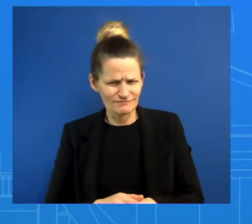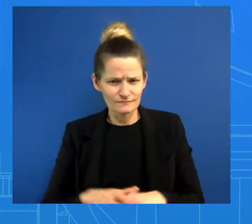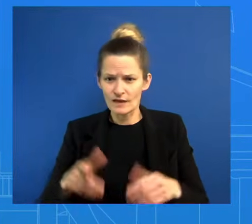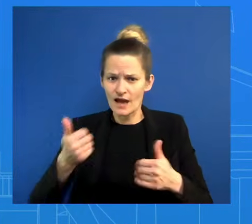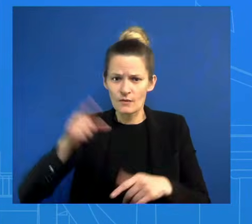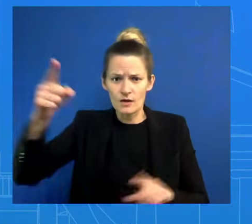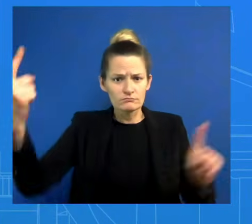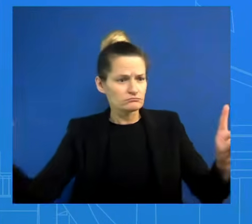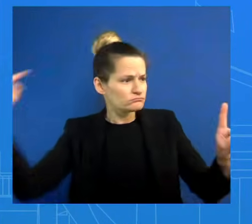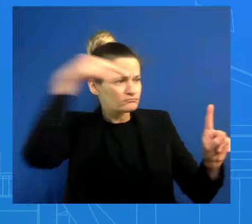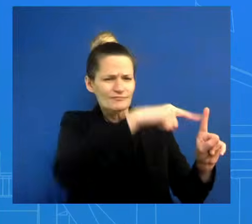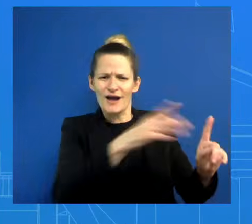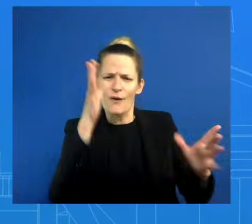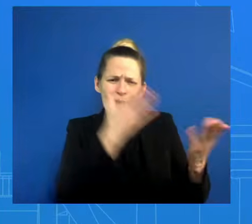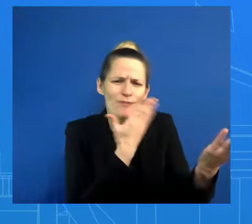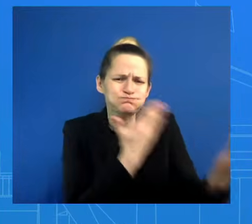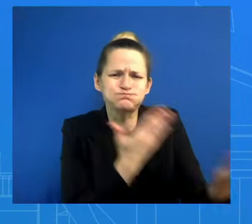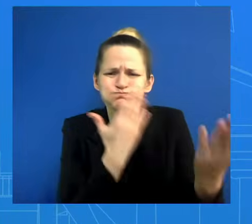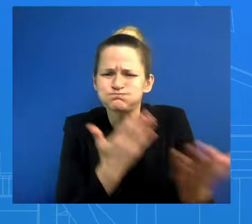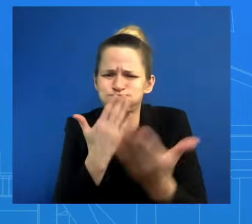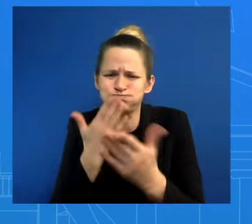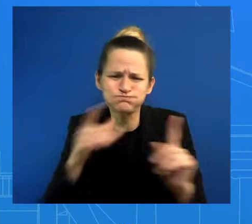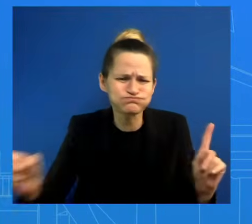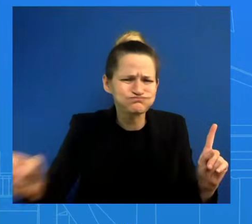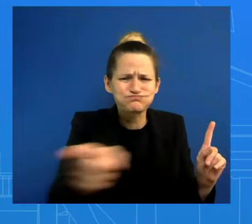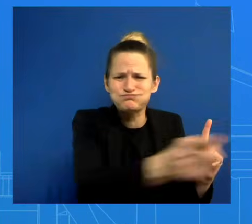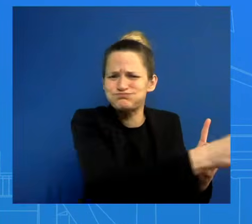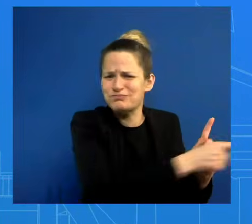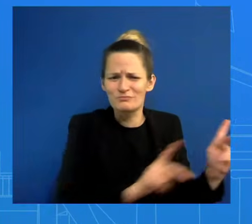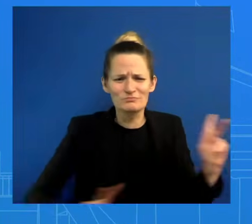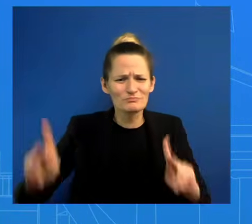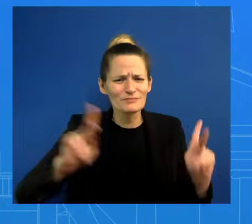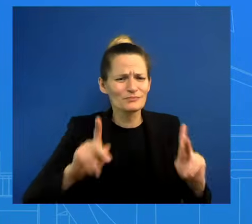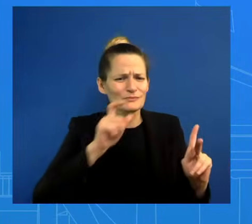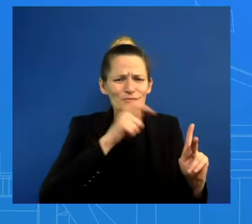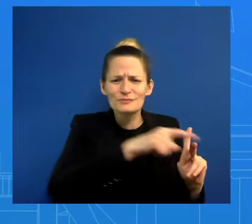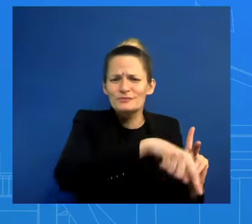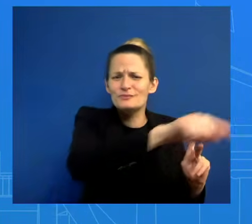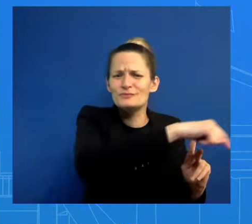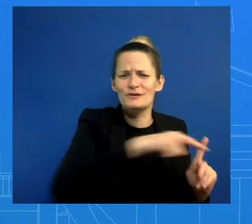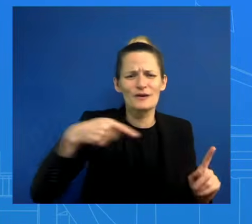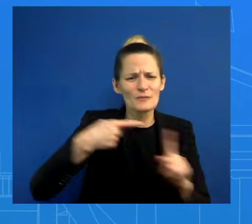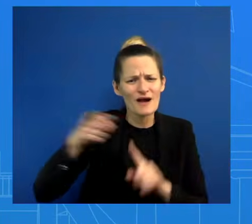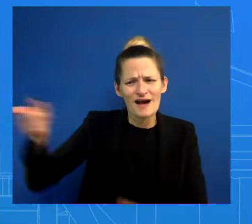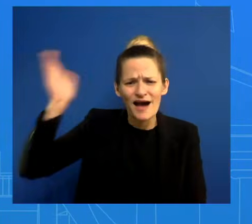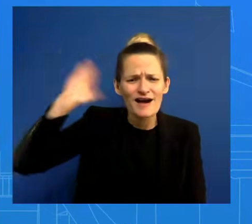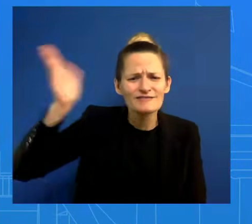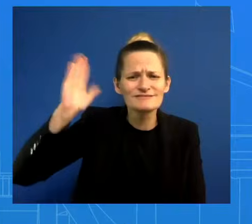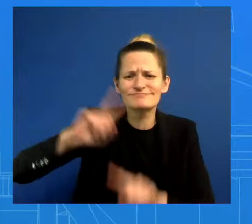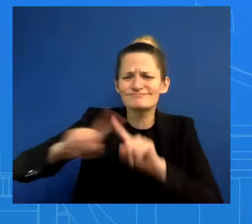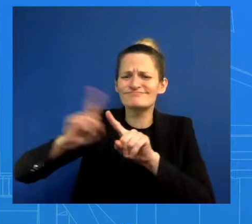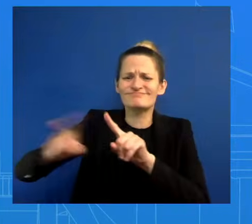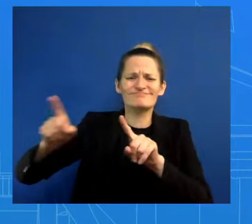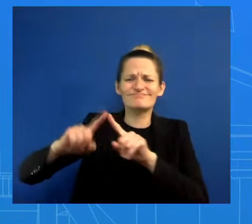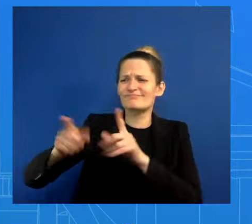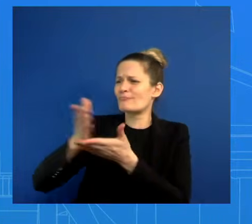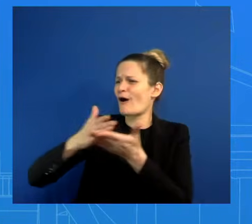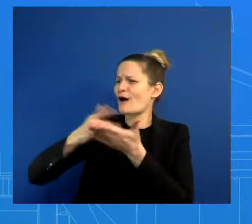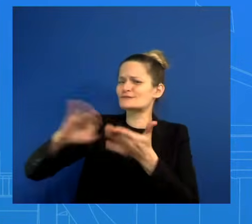and he actually talks about the work that he's done with that congressperson or senator in Washington, D.C.